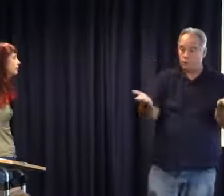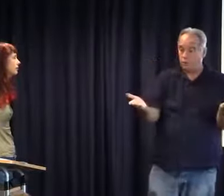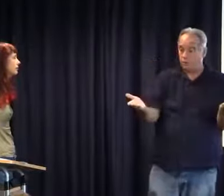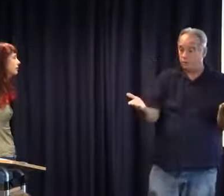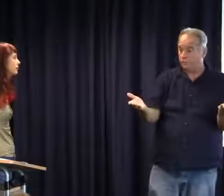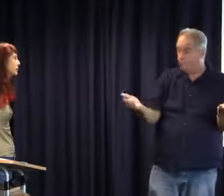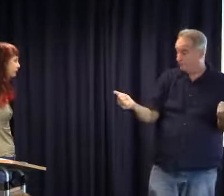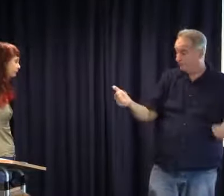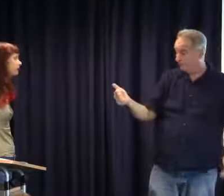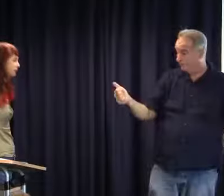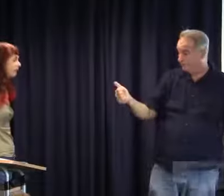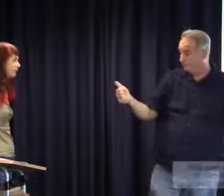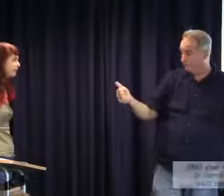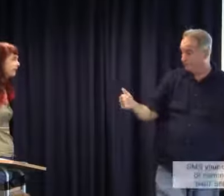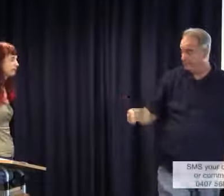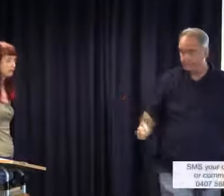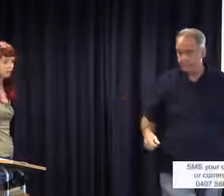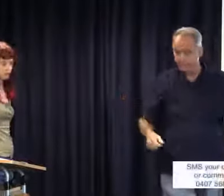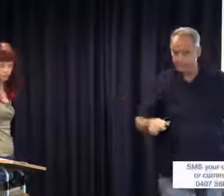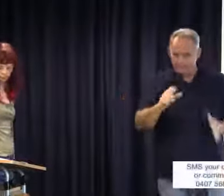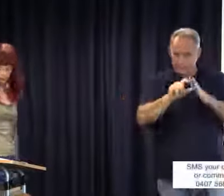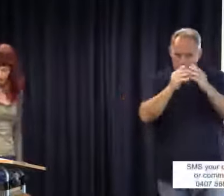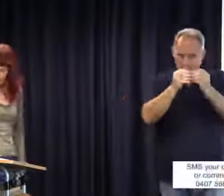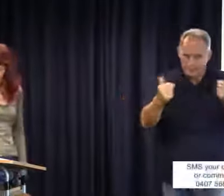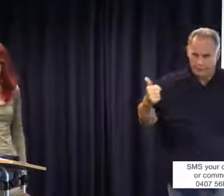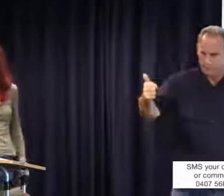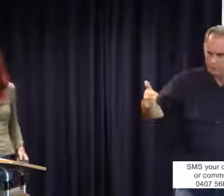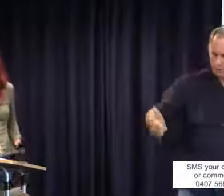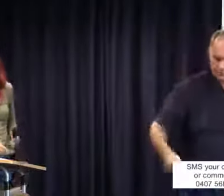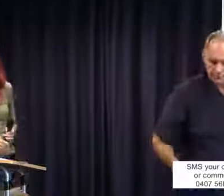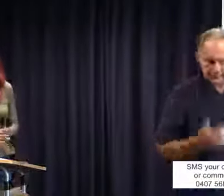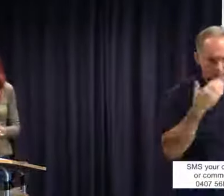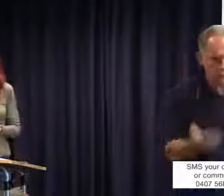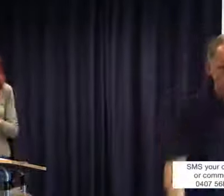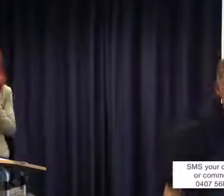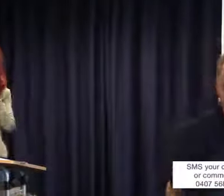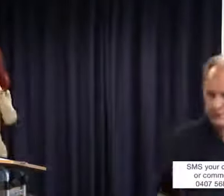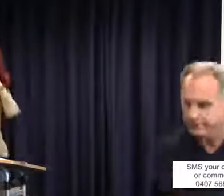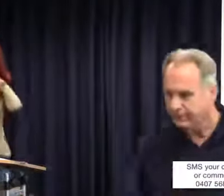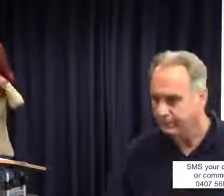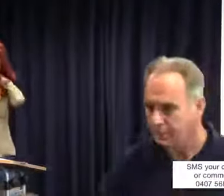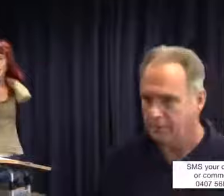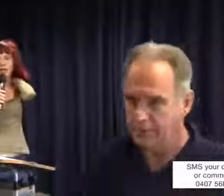of our deaf children. We can't let this continue for generations to come. Please do something about it.